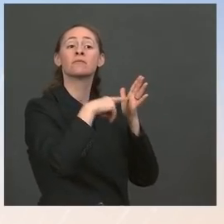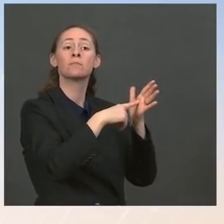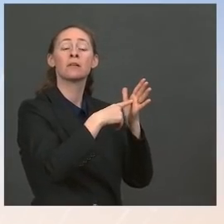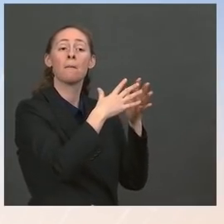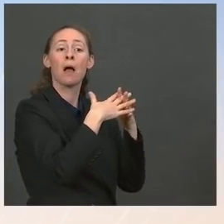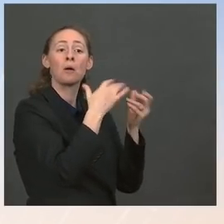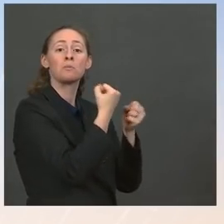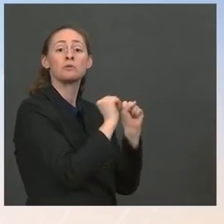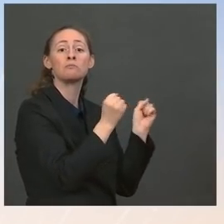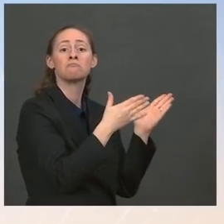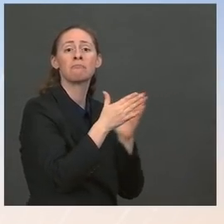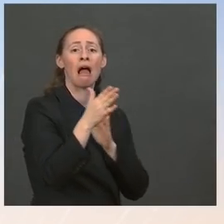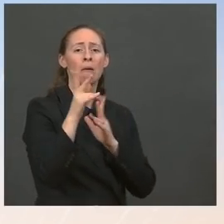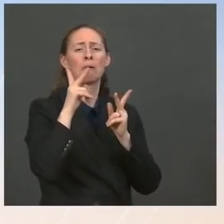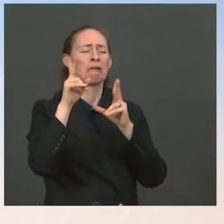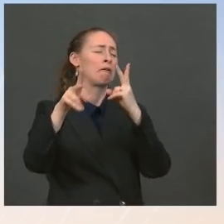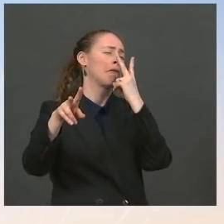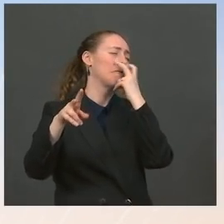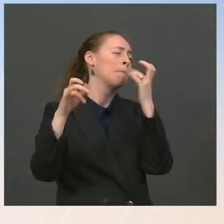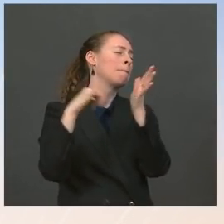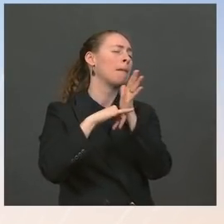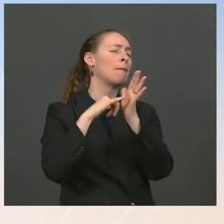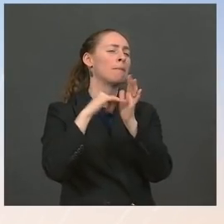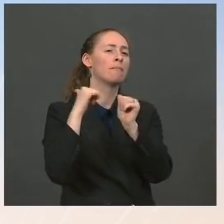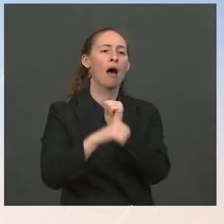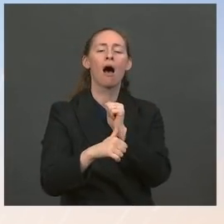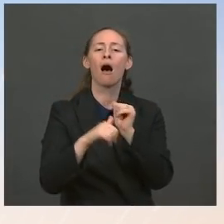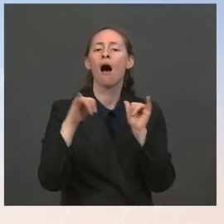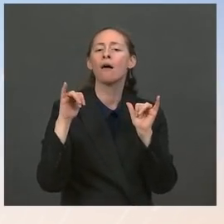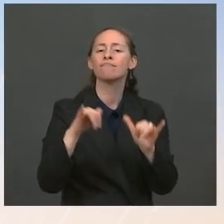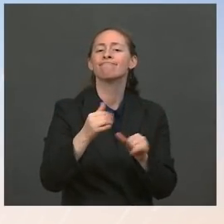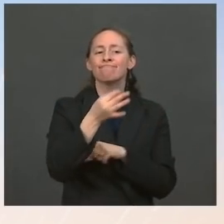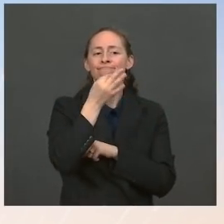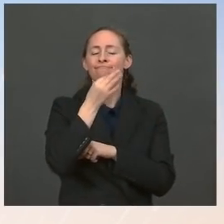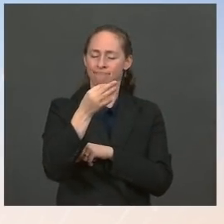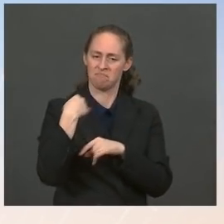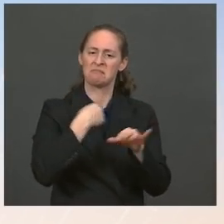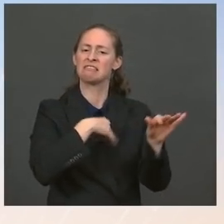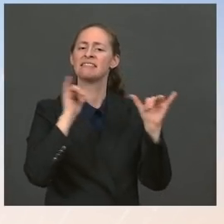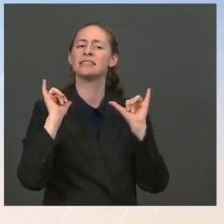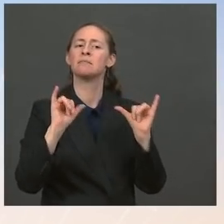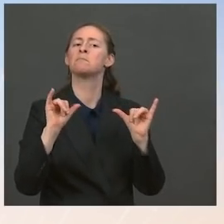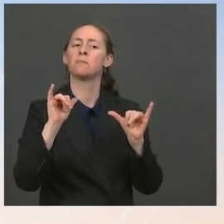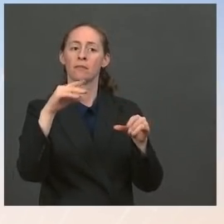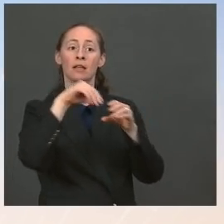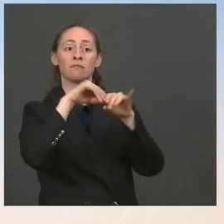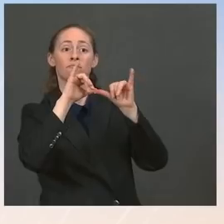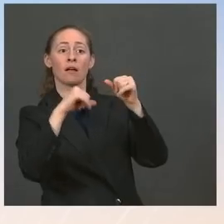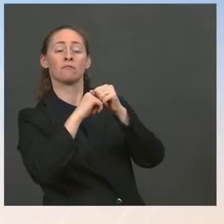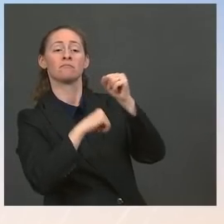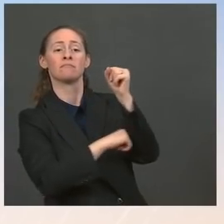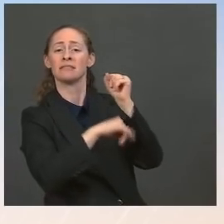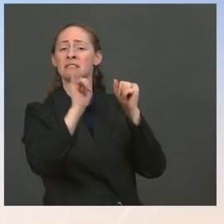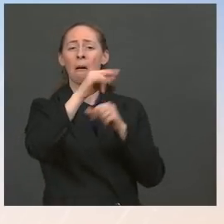We're going to approach it the same way we're -- we approached the Bipartisan Infrastructure Framework, which folks said we wouldn't make that happen.